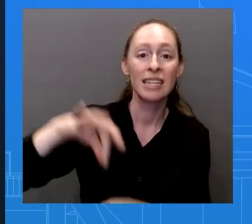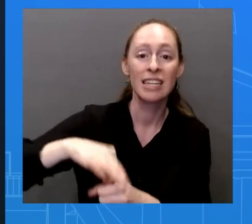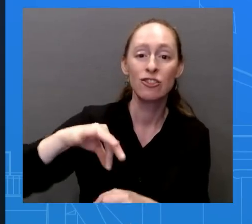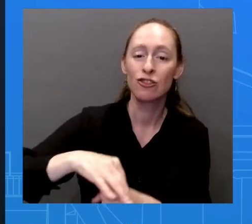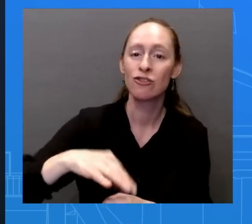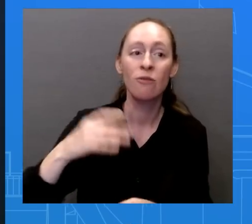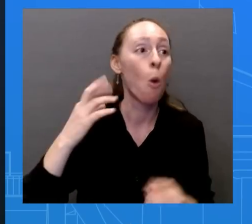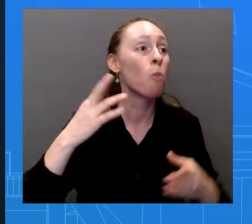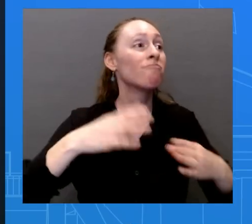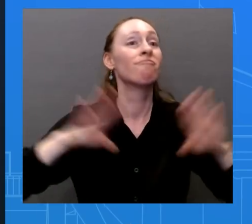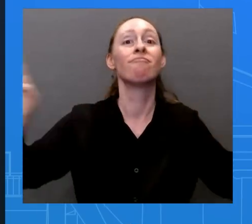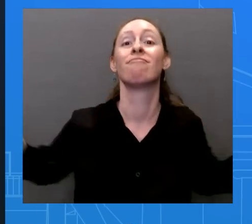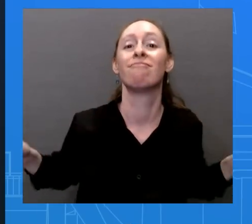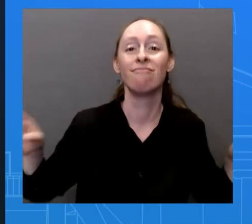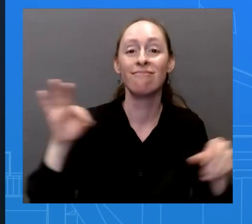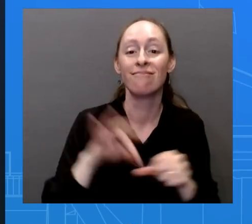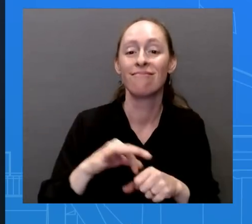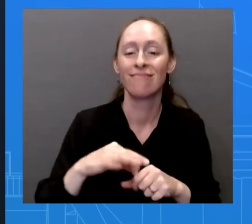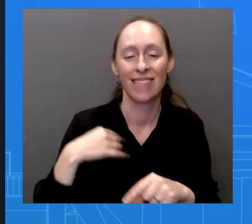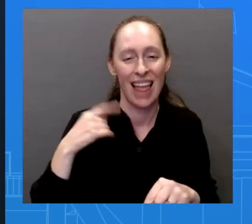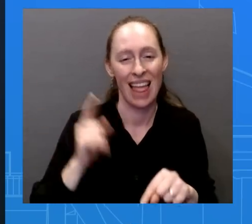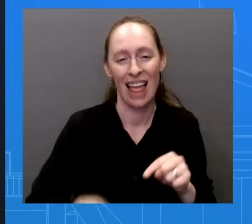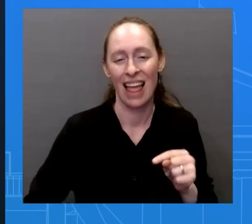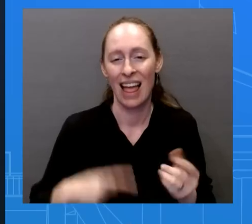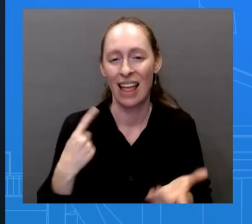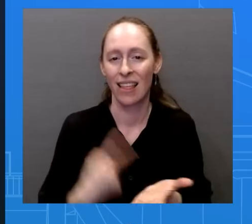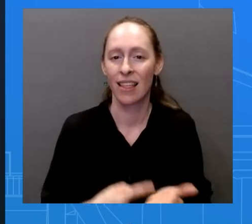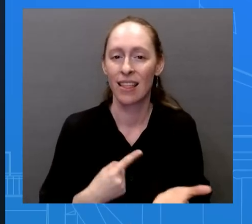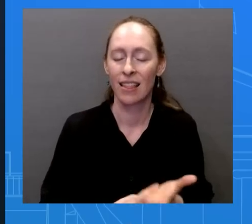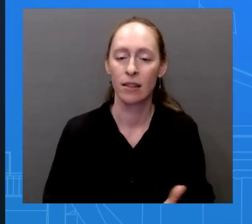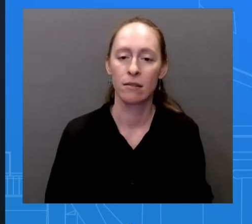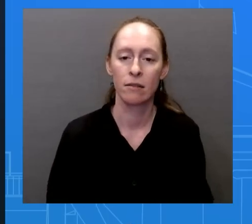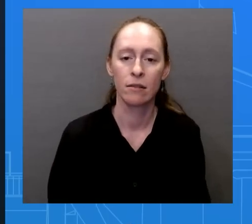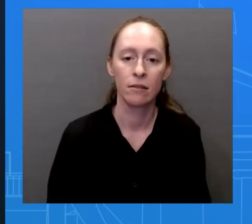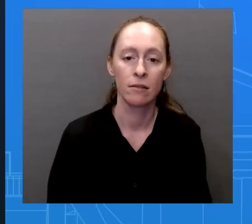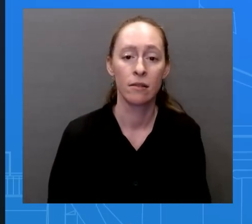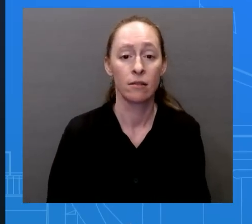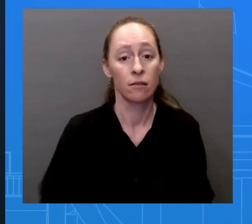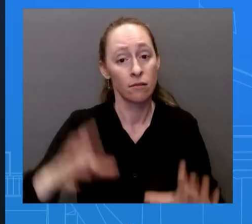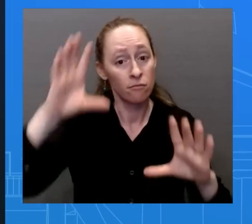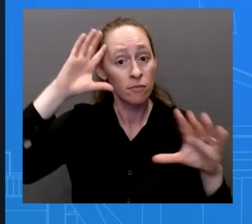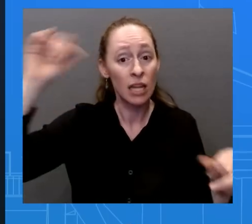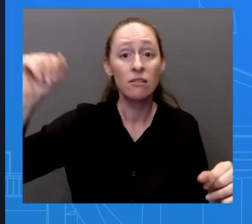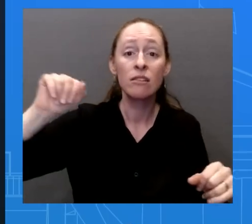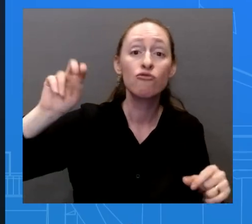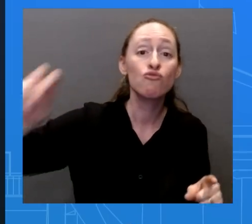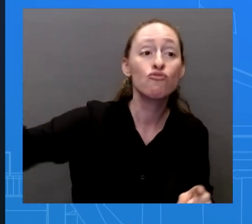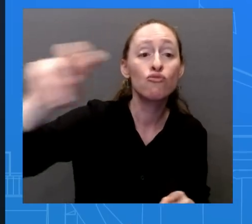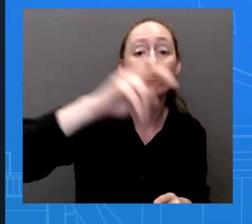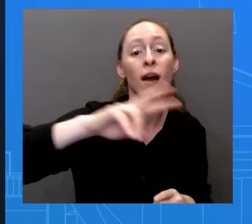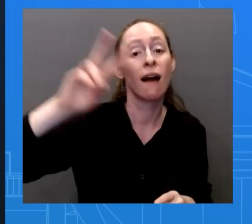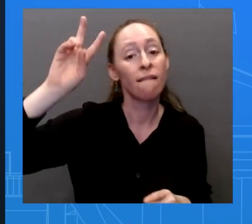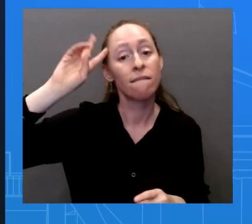the Vice President is going to go out, the Cabinet Secretaries. And you'll see Democrats in Congress -- they're going to talk about the su- --